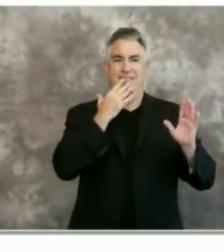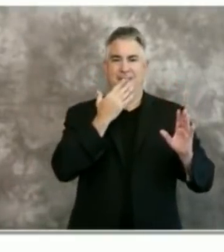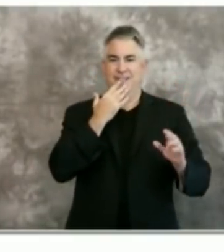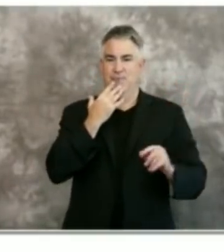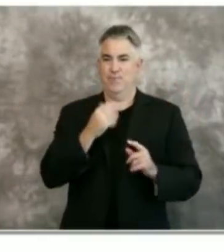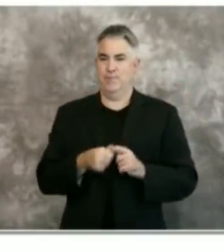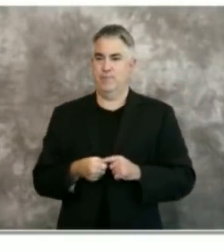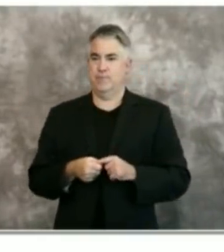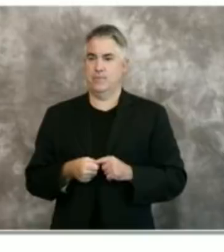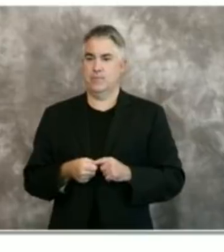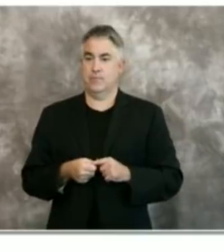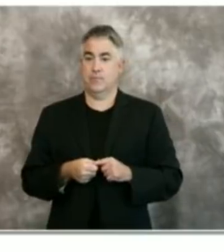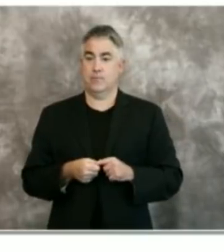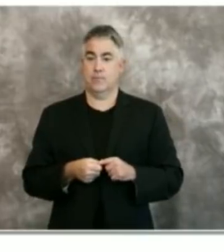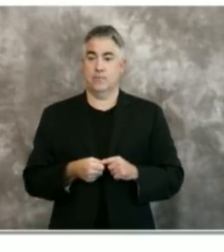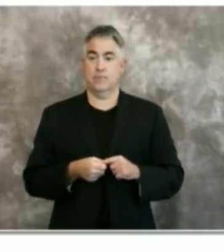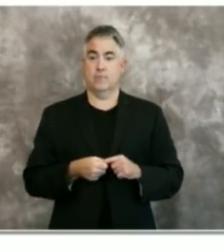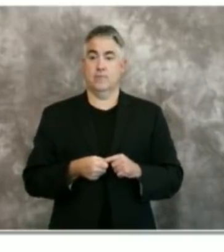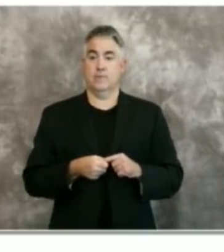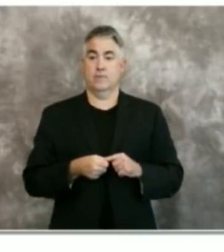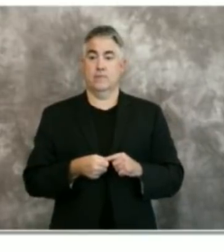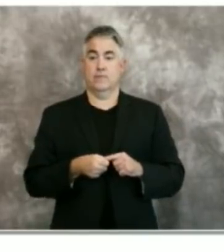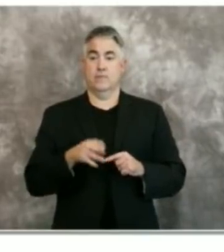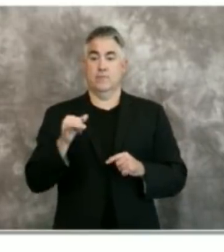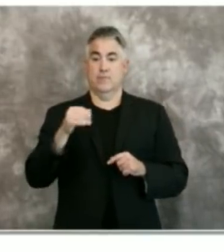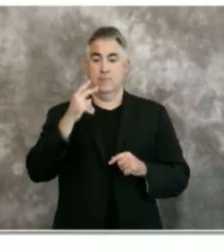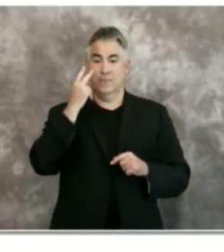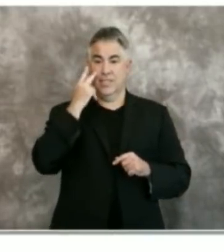ONE AT IT TOO. DAY. OK CAN YOU